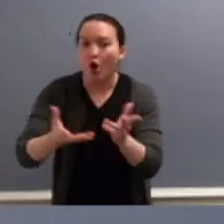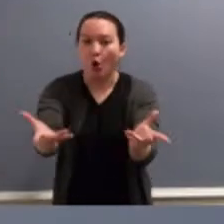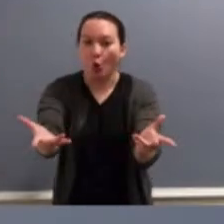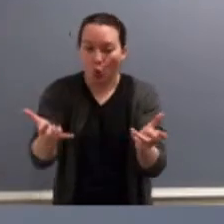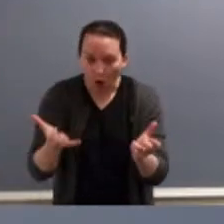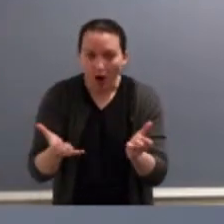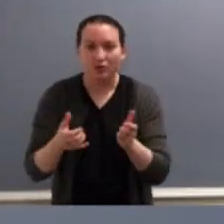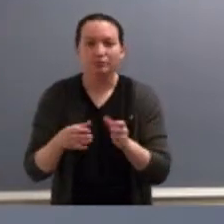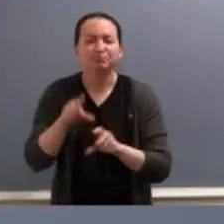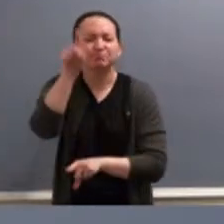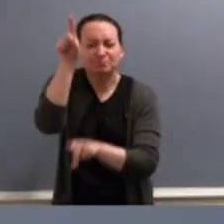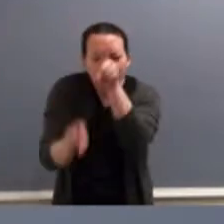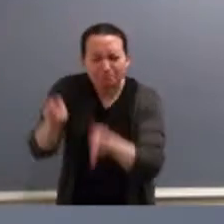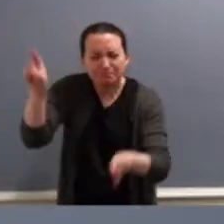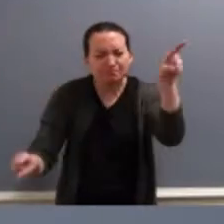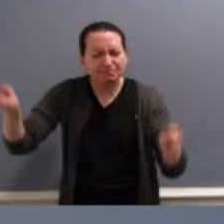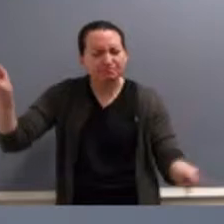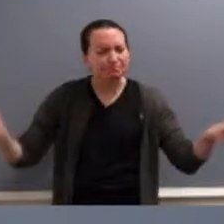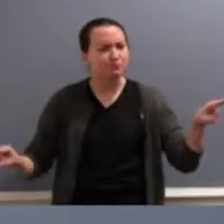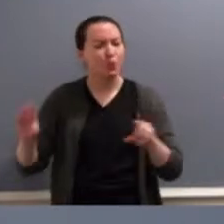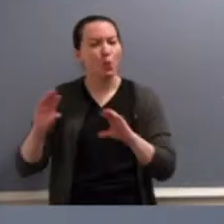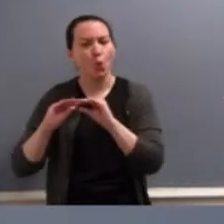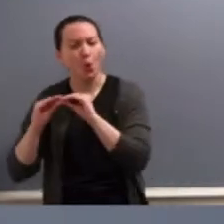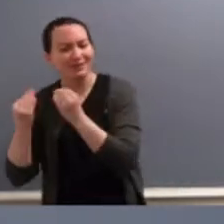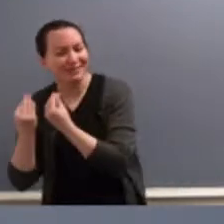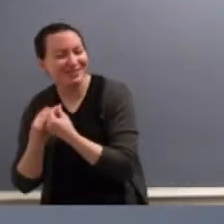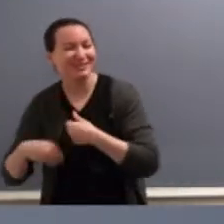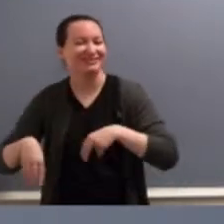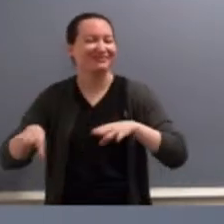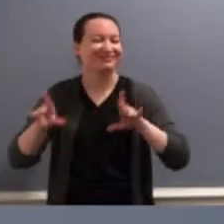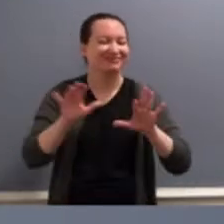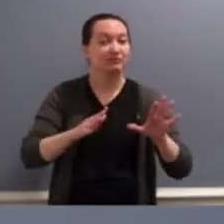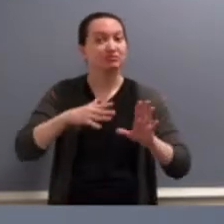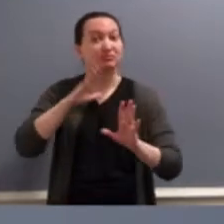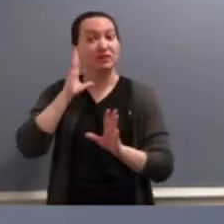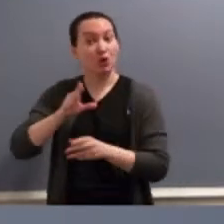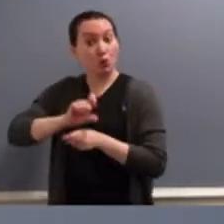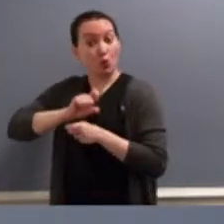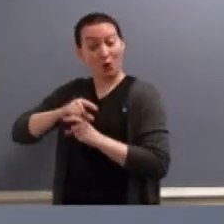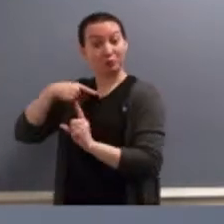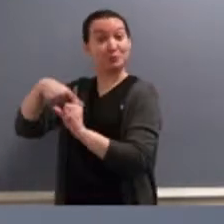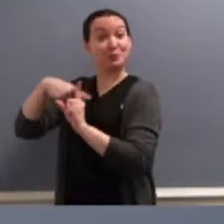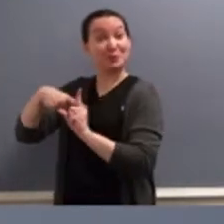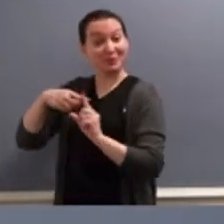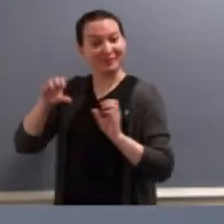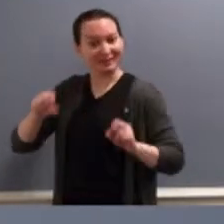an assortment of organizations that are doing good work to get an opportunity